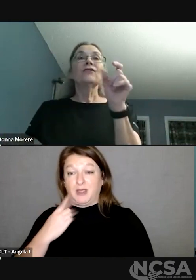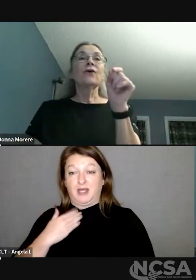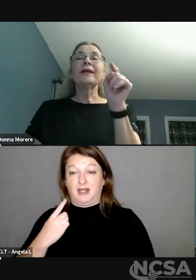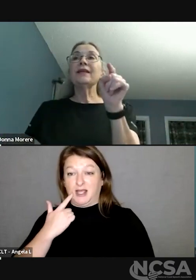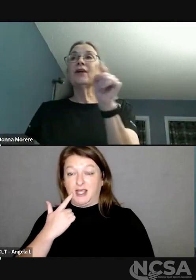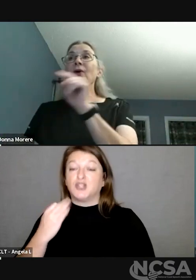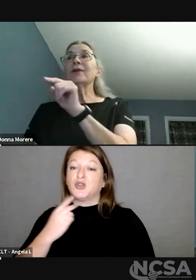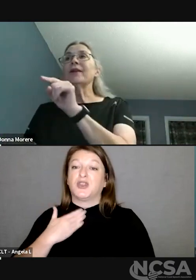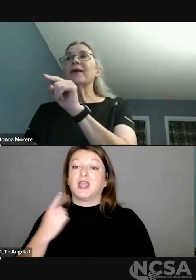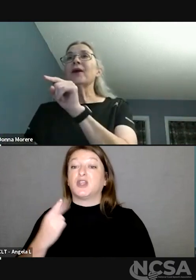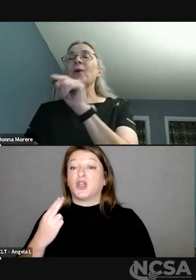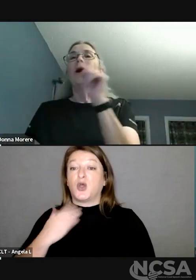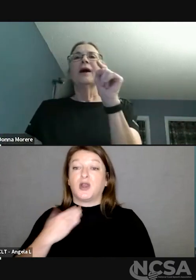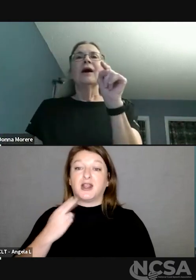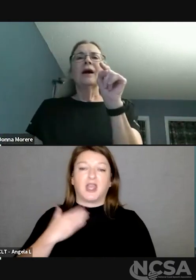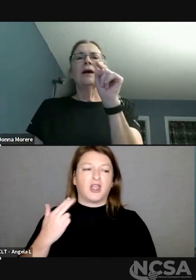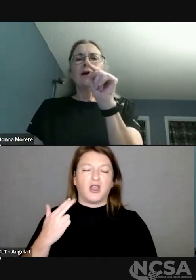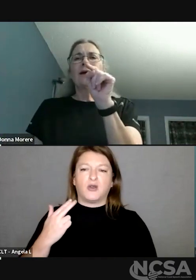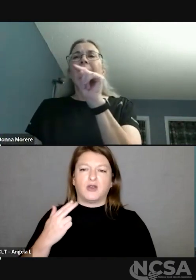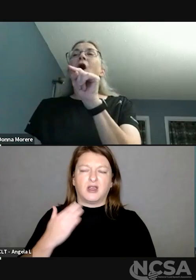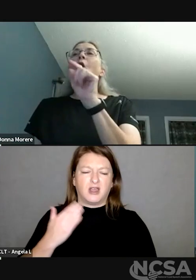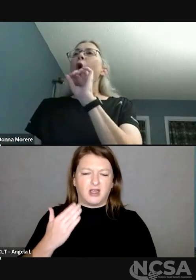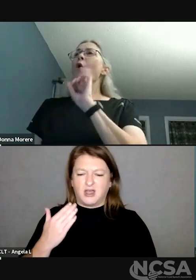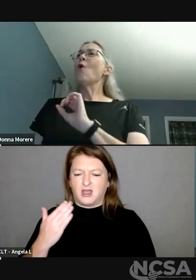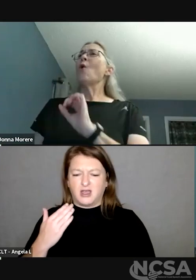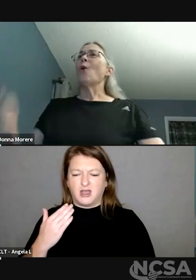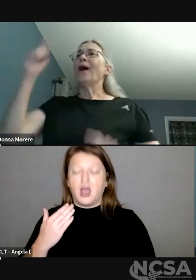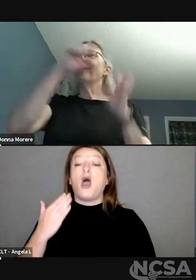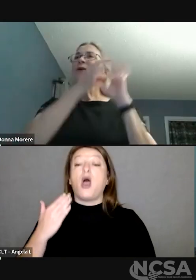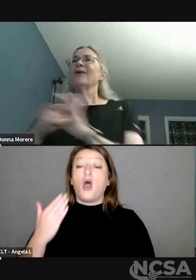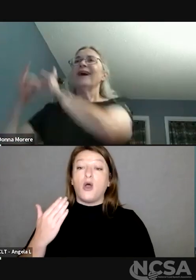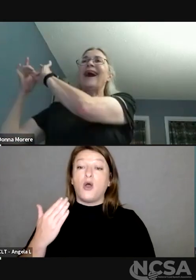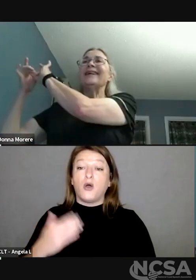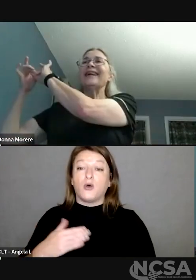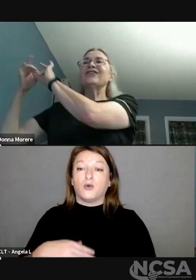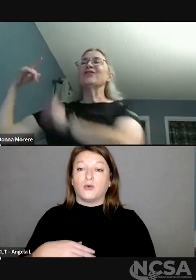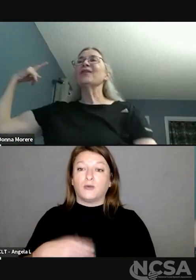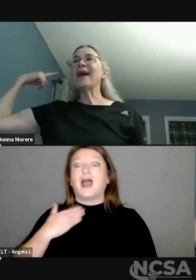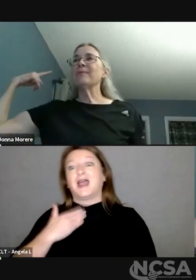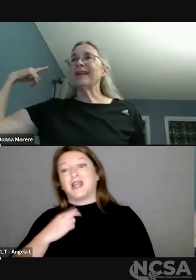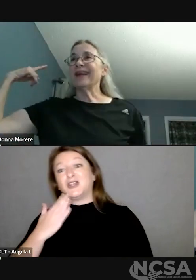So they decoded, and they go .... Ooh, I attach it to that meaning.